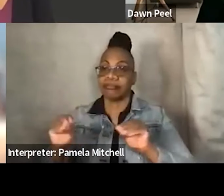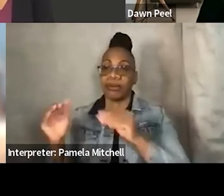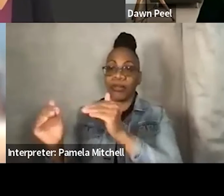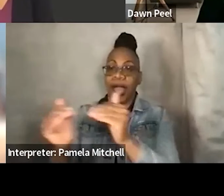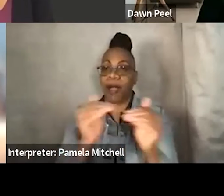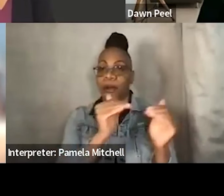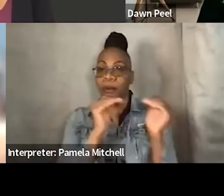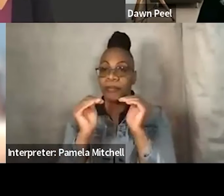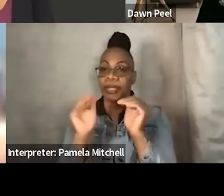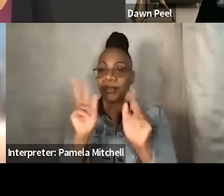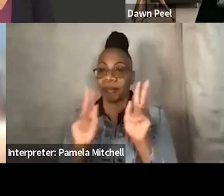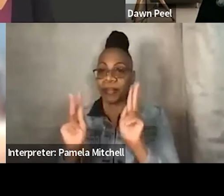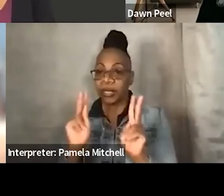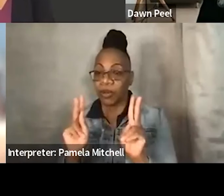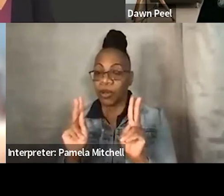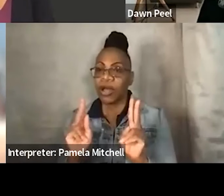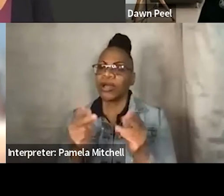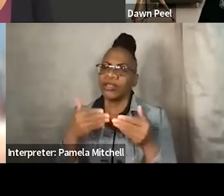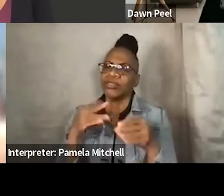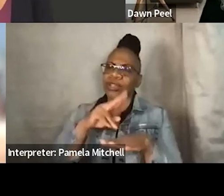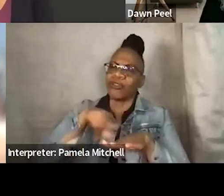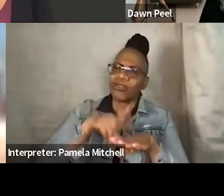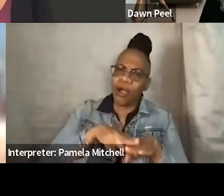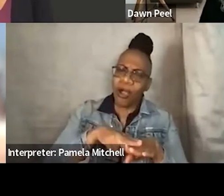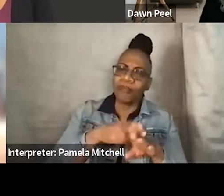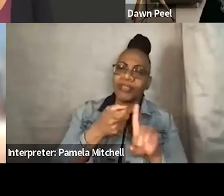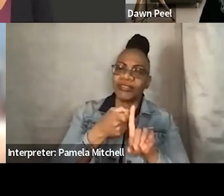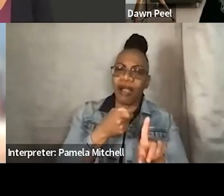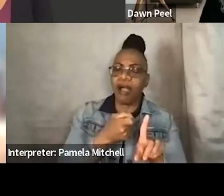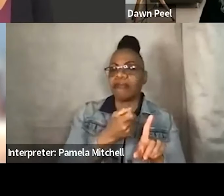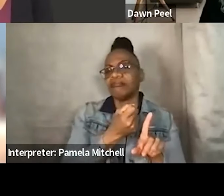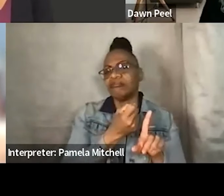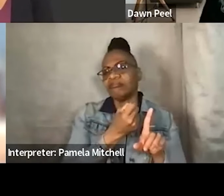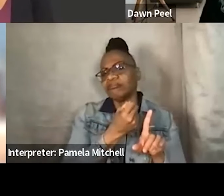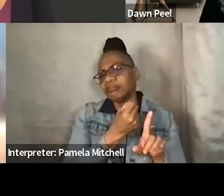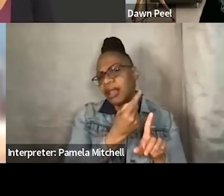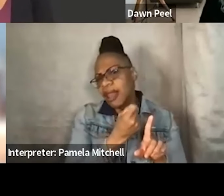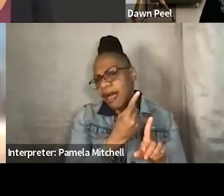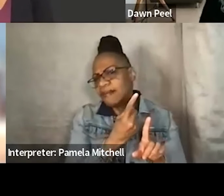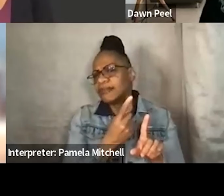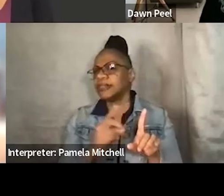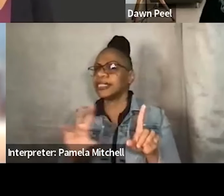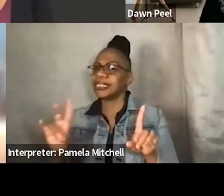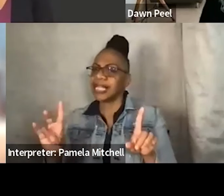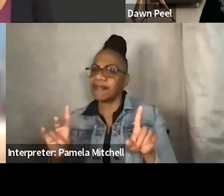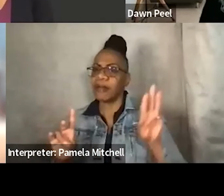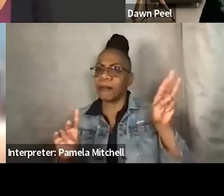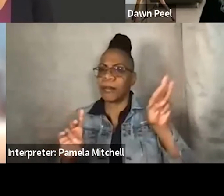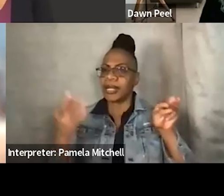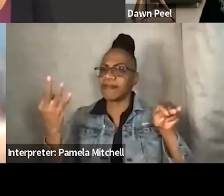And so generally it's an 11p to 7a Monday through Friday, but on the weekends we'll either split it